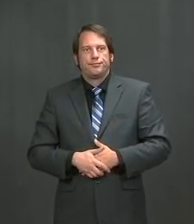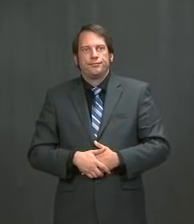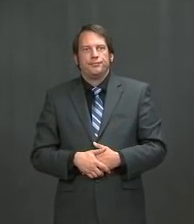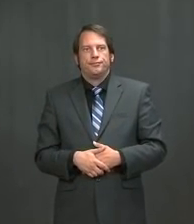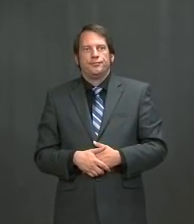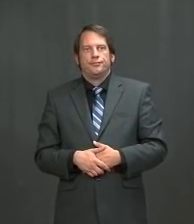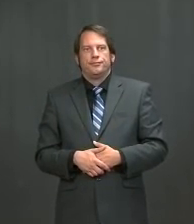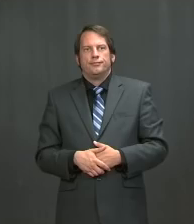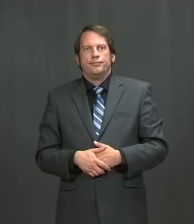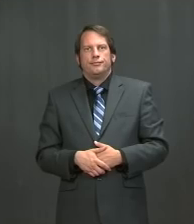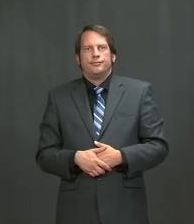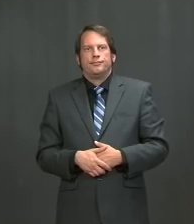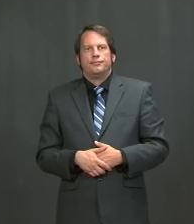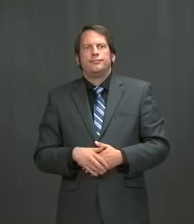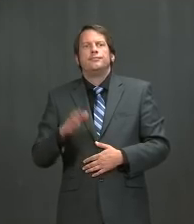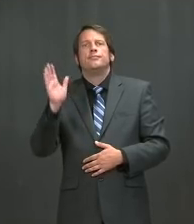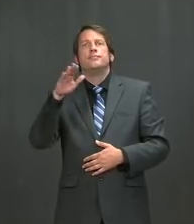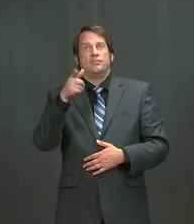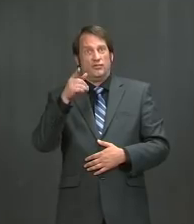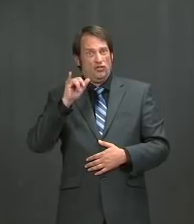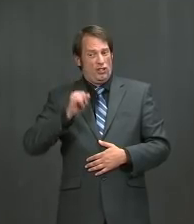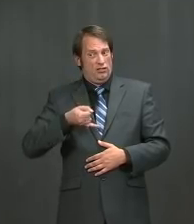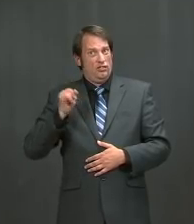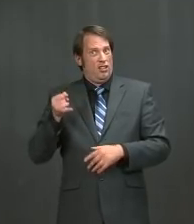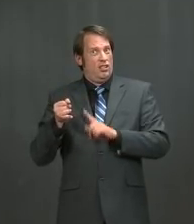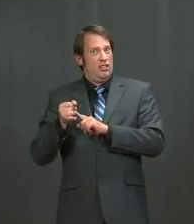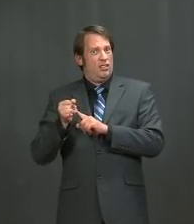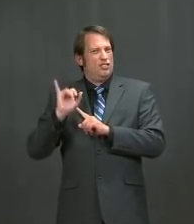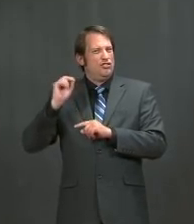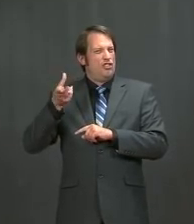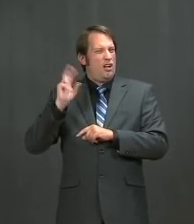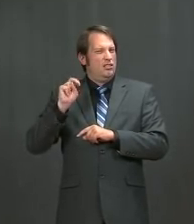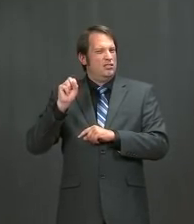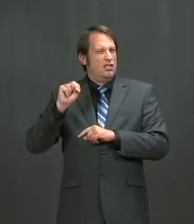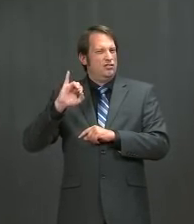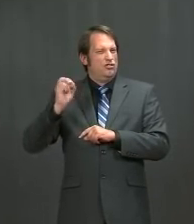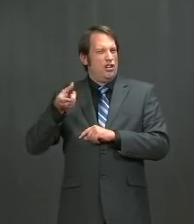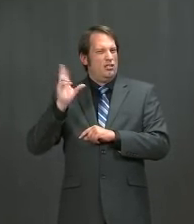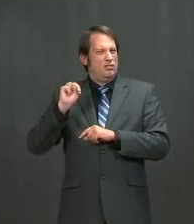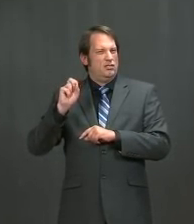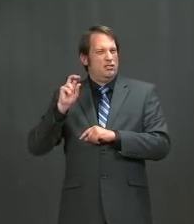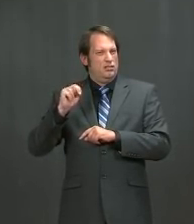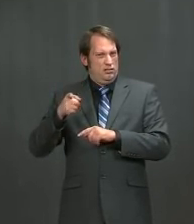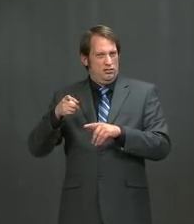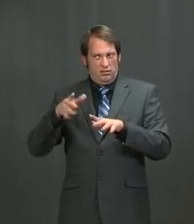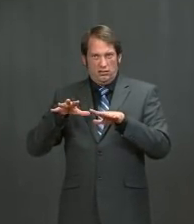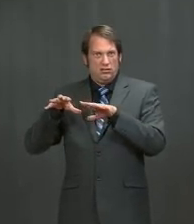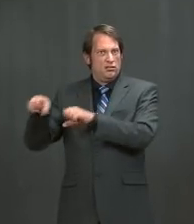taking over that facility wholesale, what does that mean for the AstraZeneca vaccine? And will it affect their ability